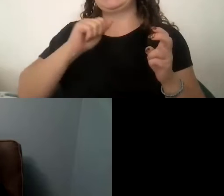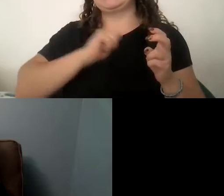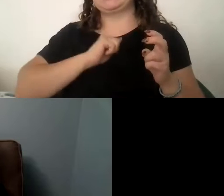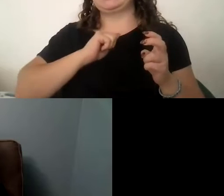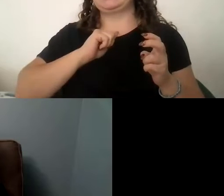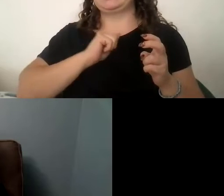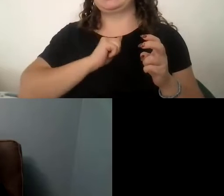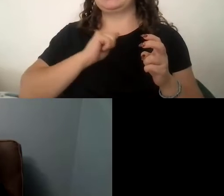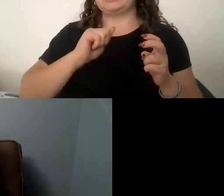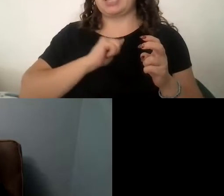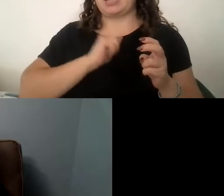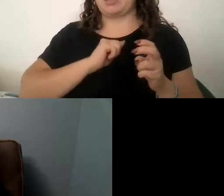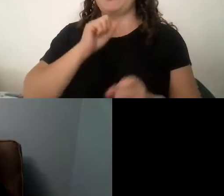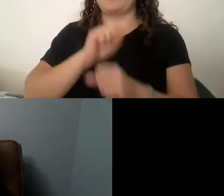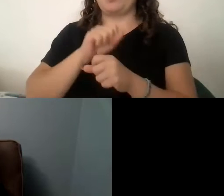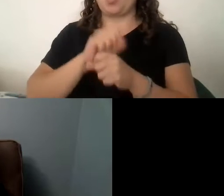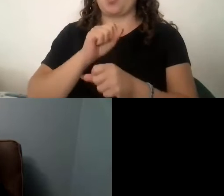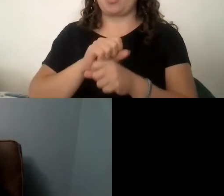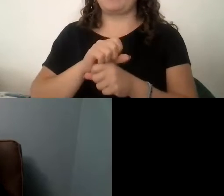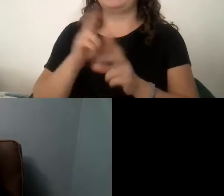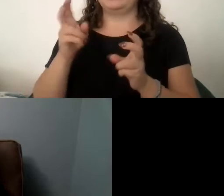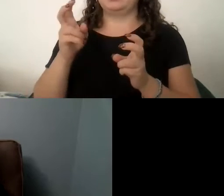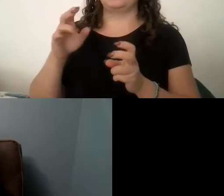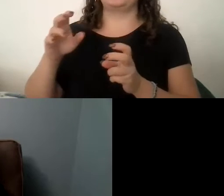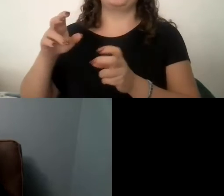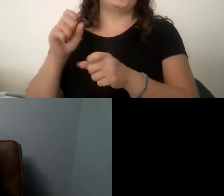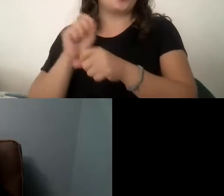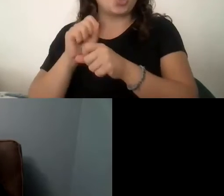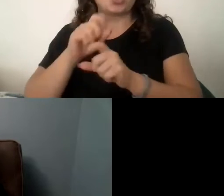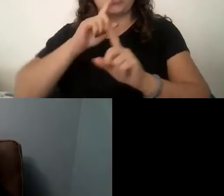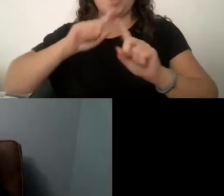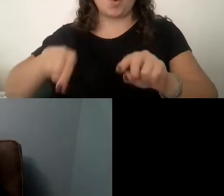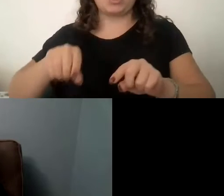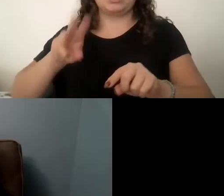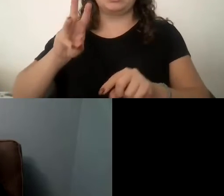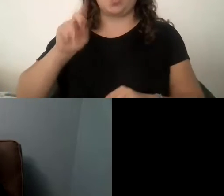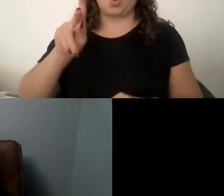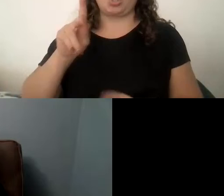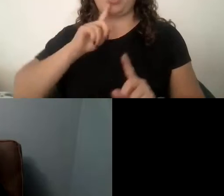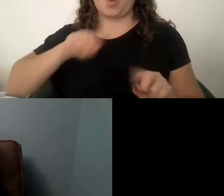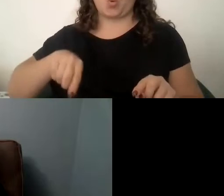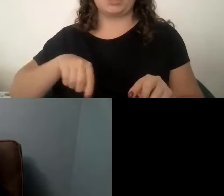oh, my gosh the self employment work report. And Ciara, if you wouldn't mind dropping a link